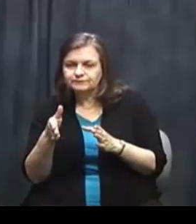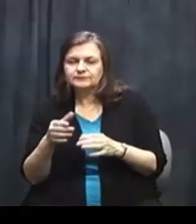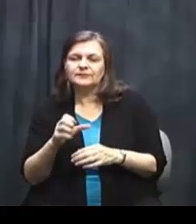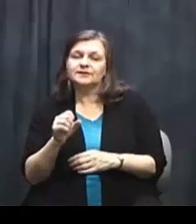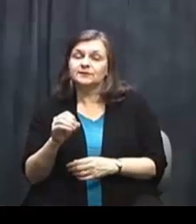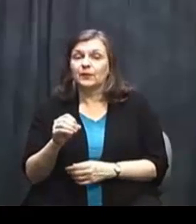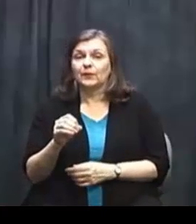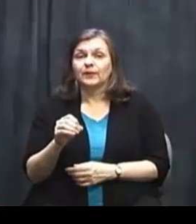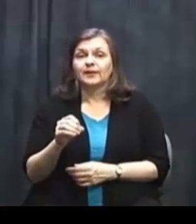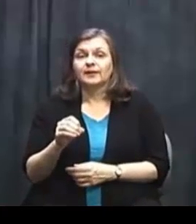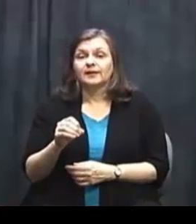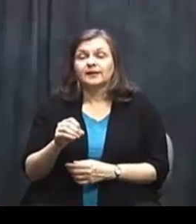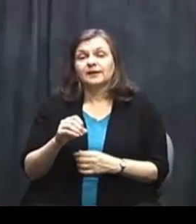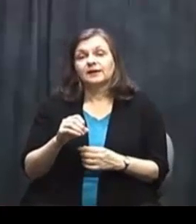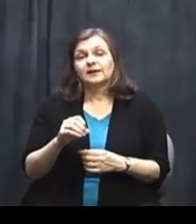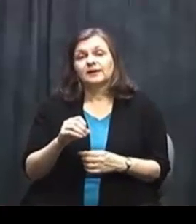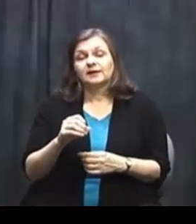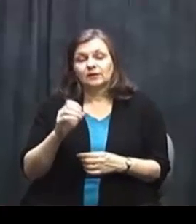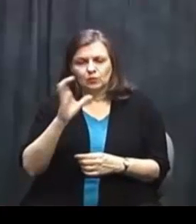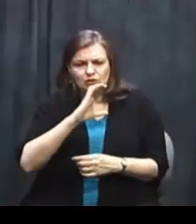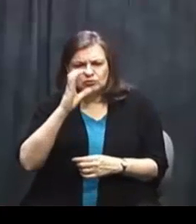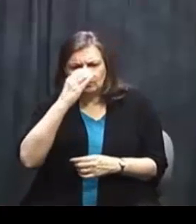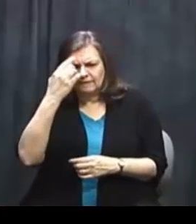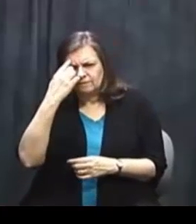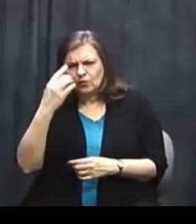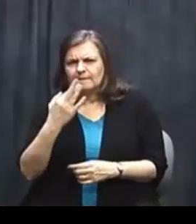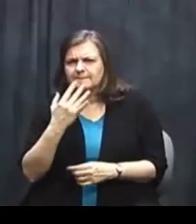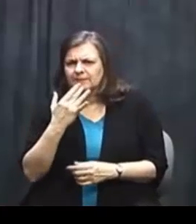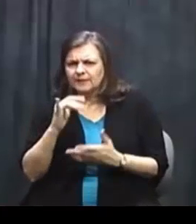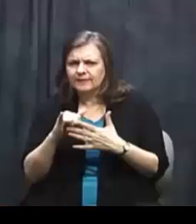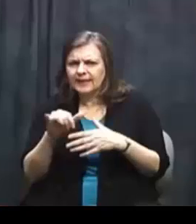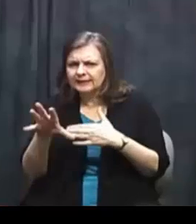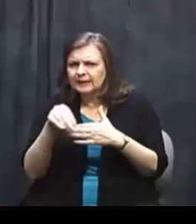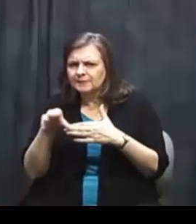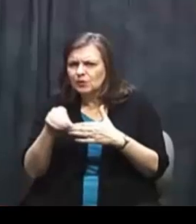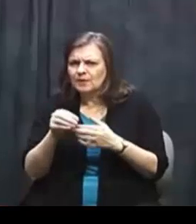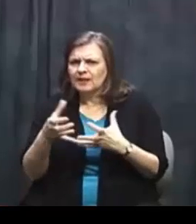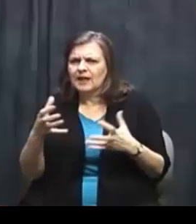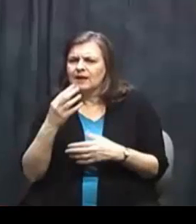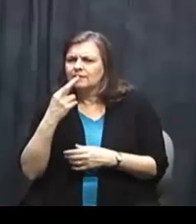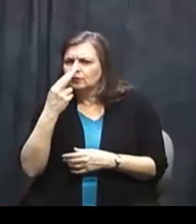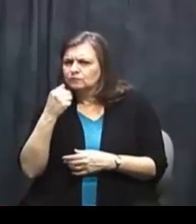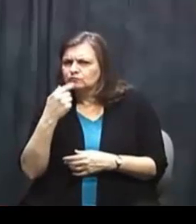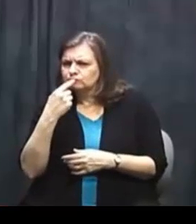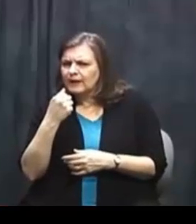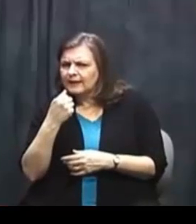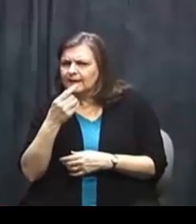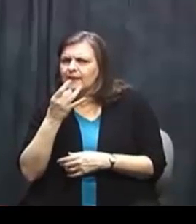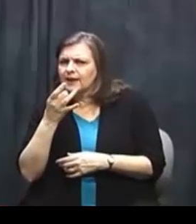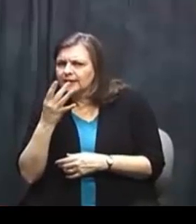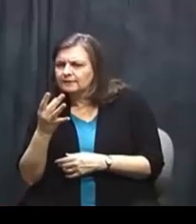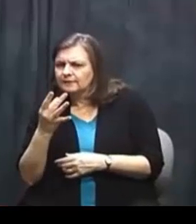so what we're looking for a pigments that absorb very highly and red spectrum